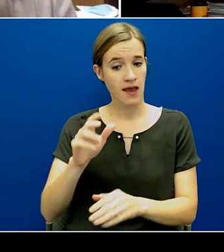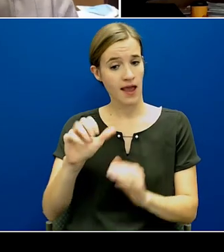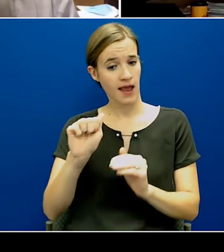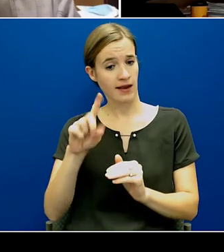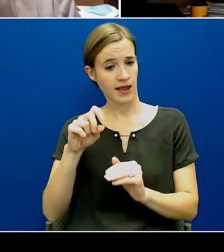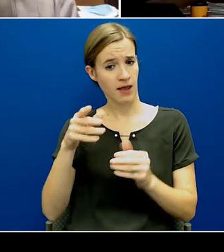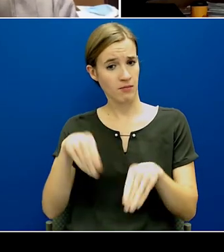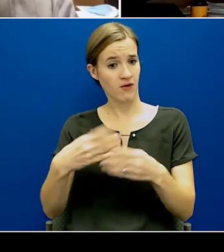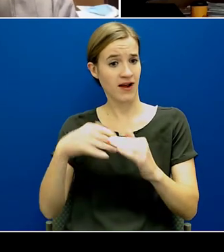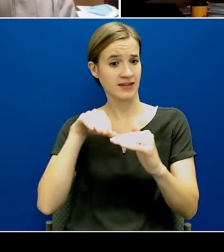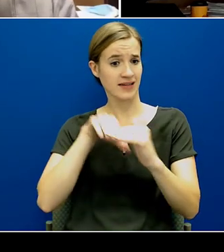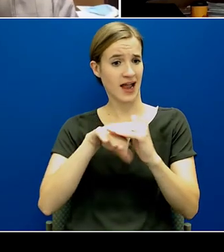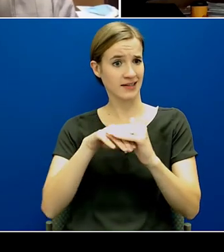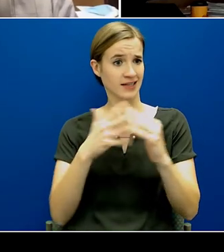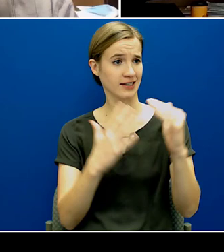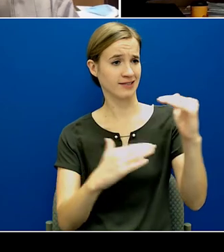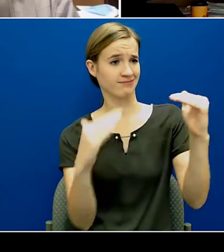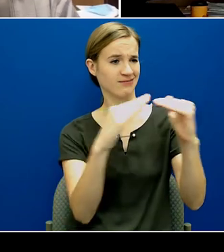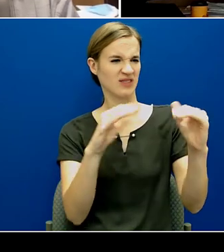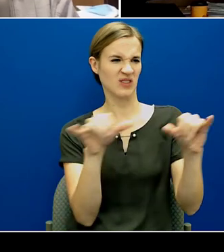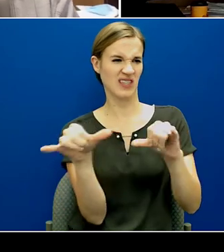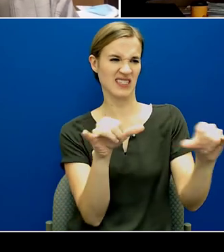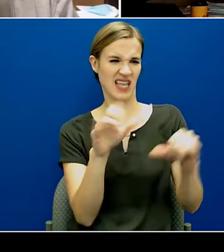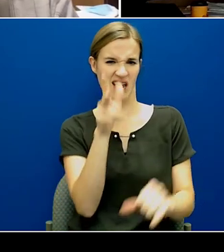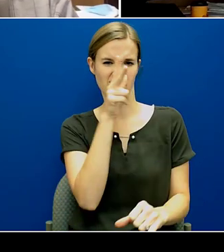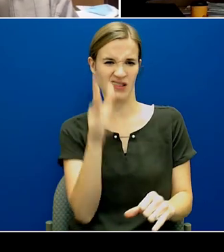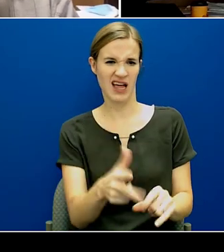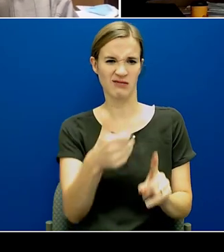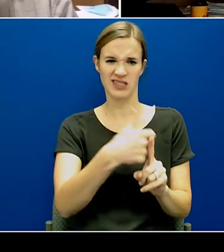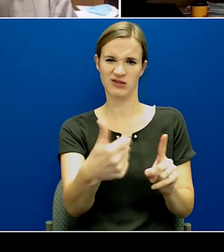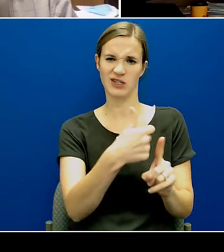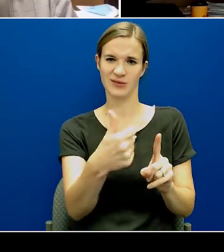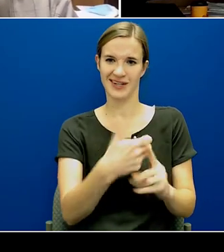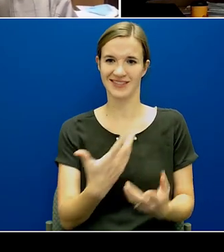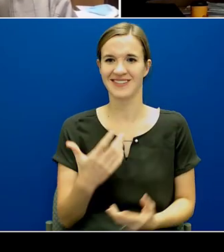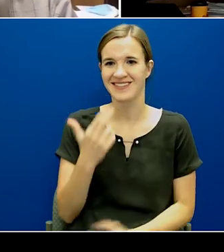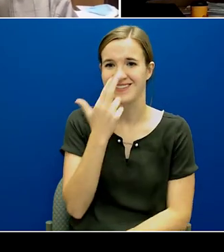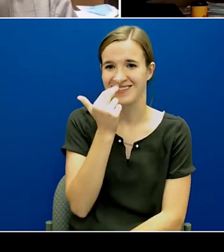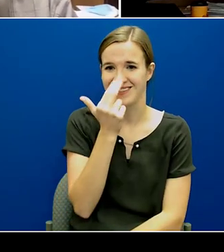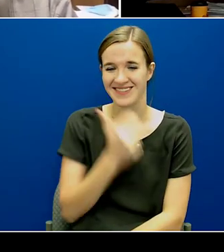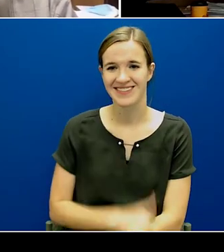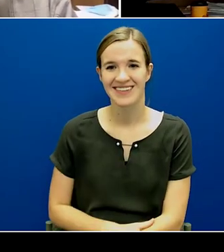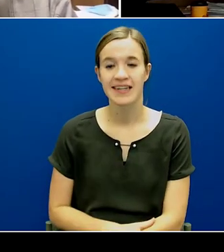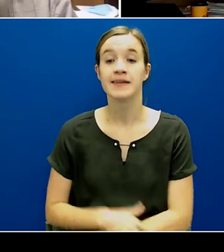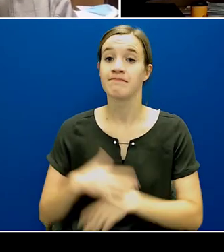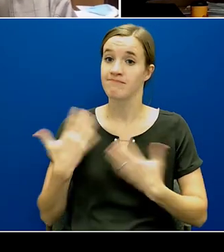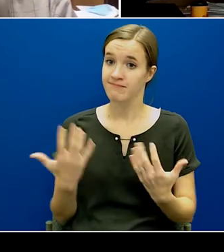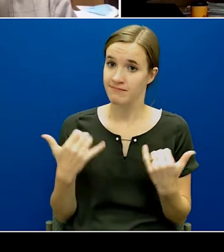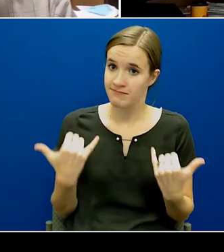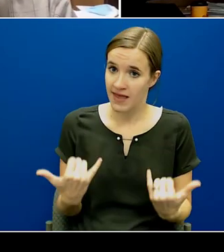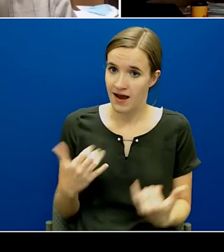how it's been working in Idaho. Transportation is, Melva, you can address